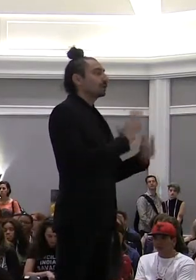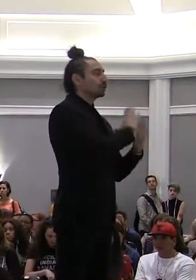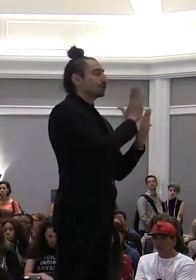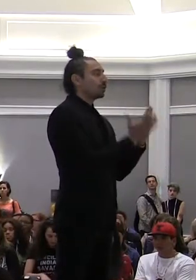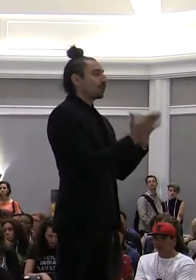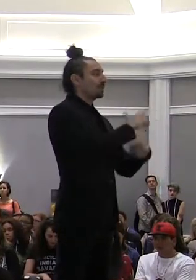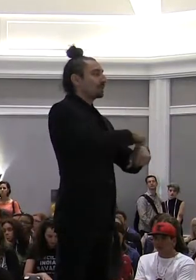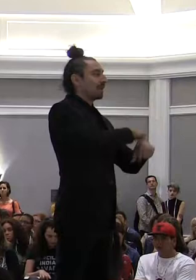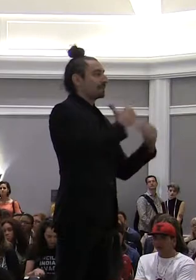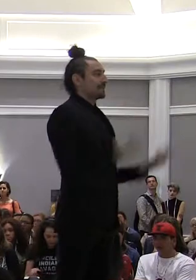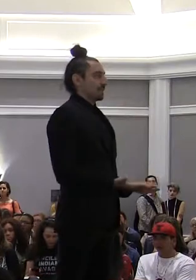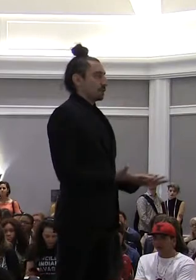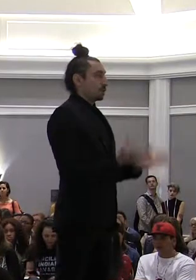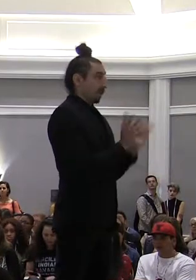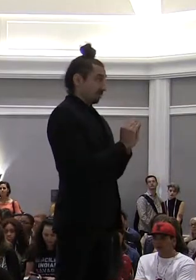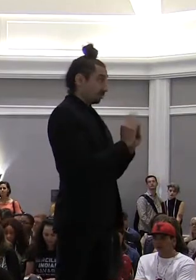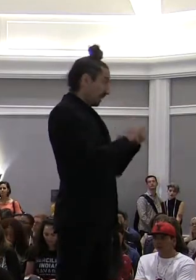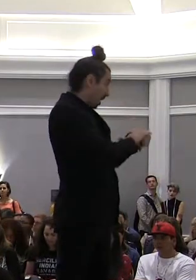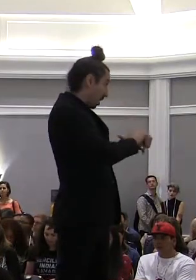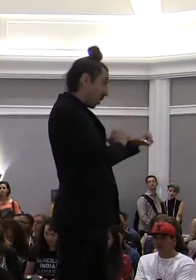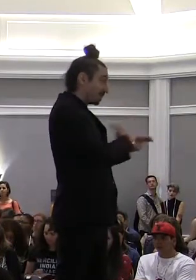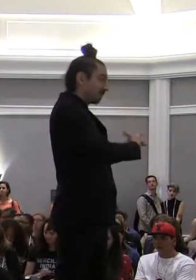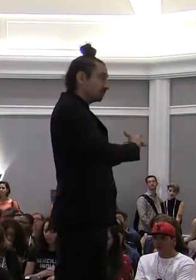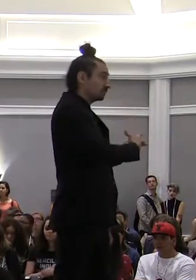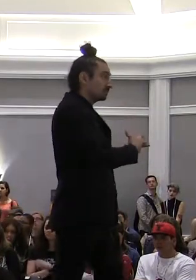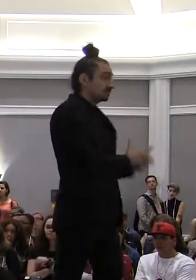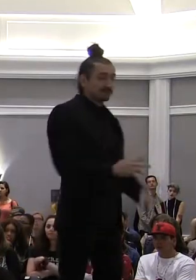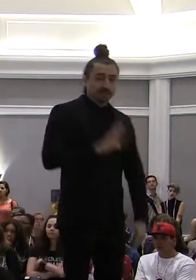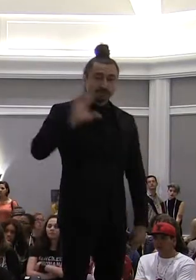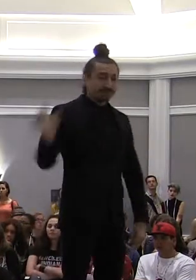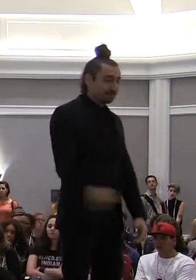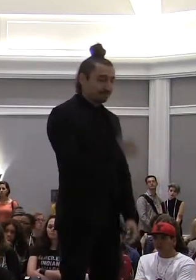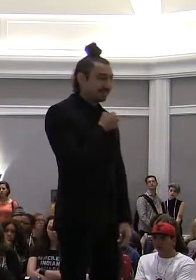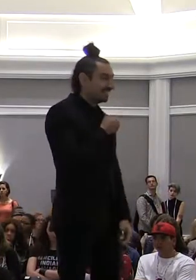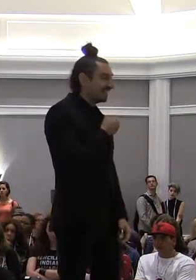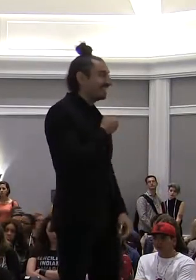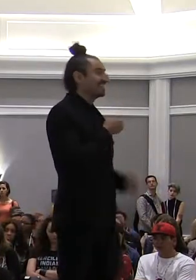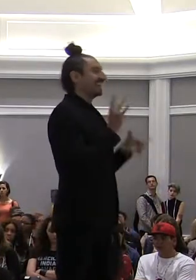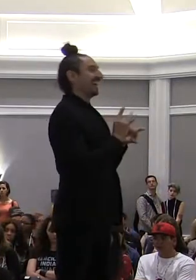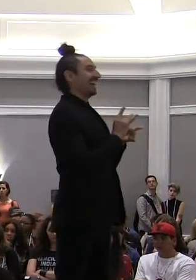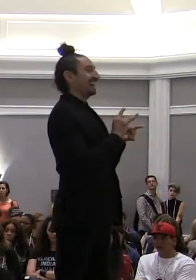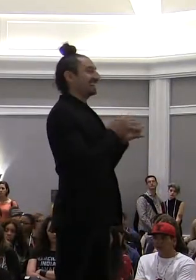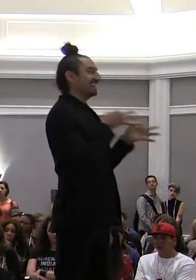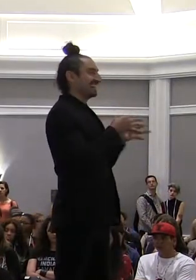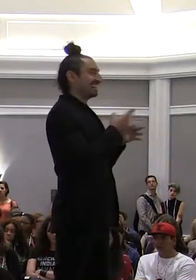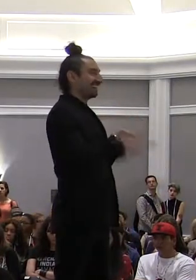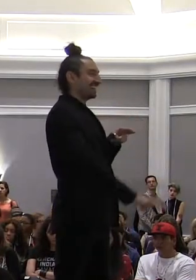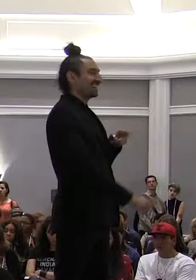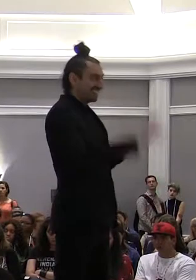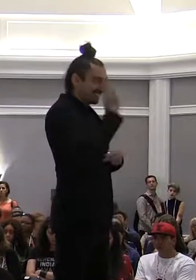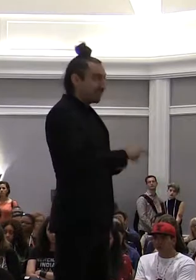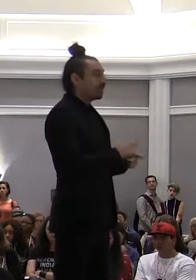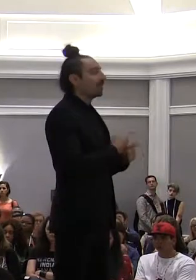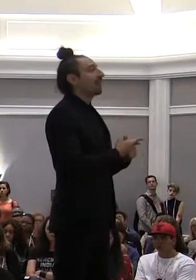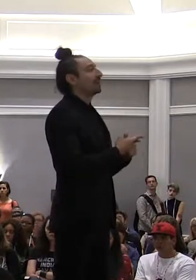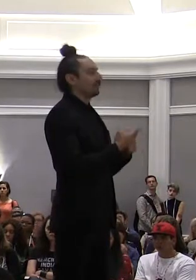So you all, when I call your name, just come up and take the mic and say some quick words about the session that you're leading and and why it's awesome.